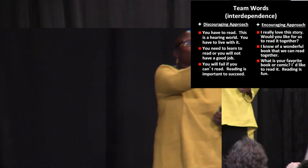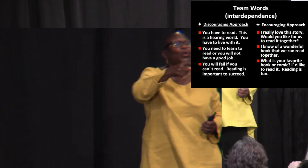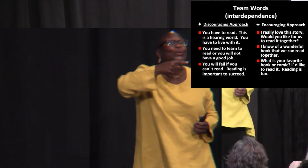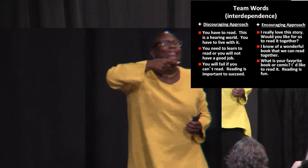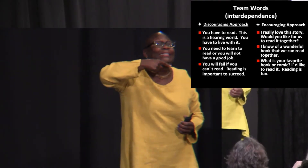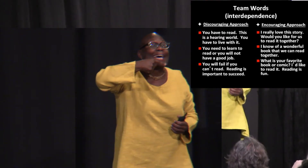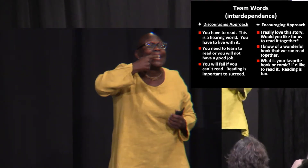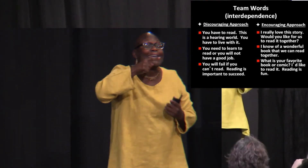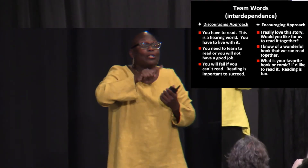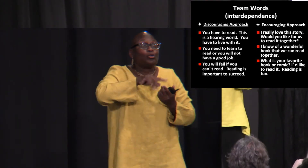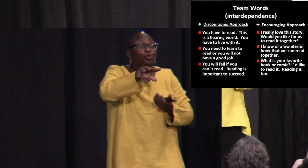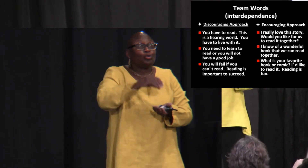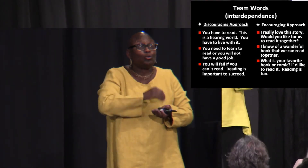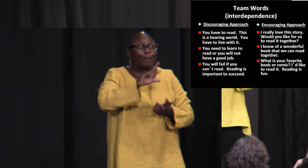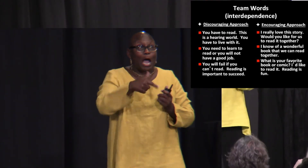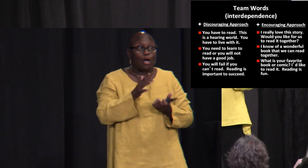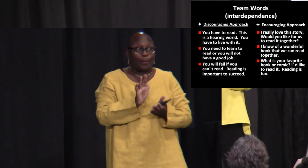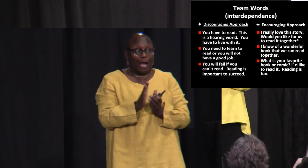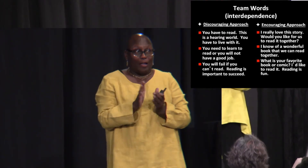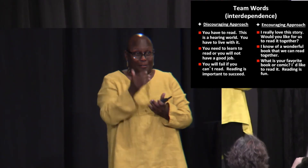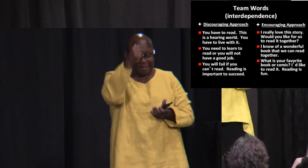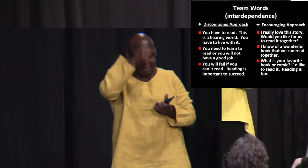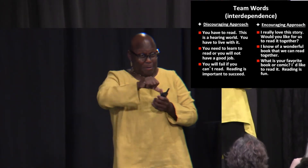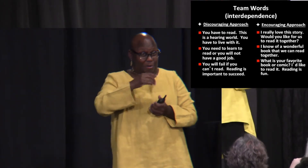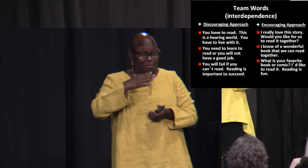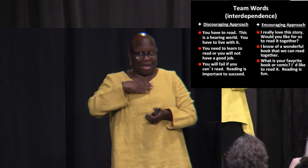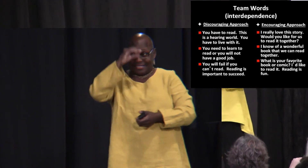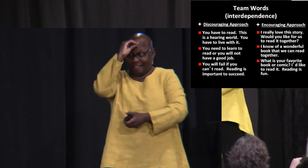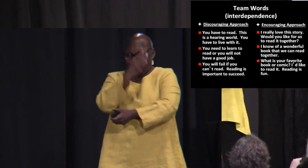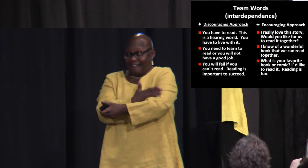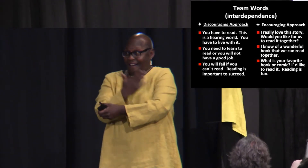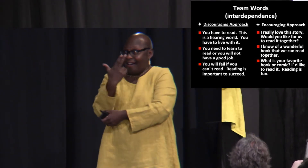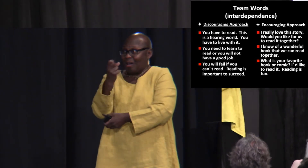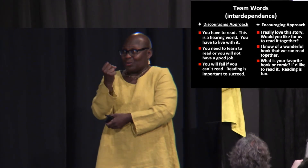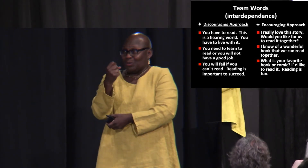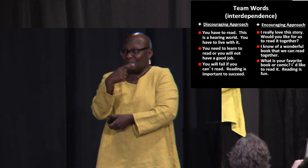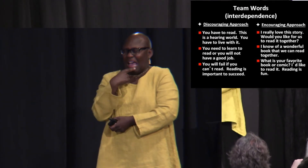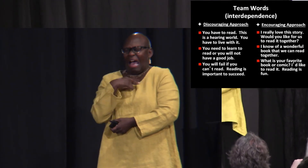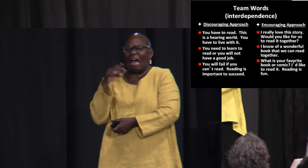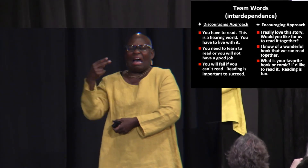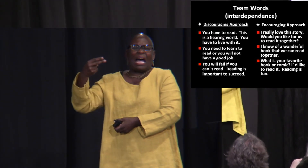attempting to foster this desire for literacy. It has to be all of us.